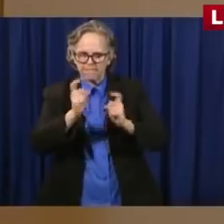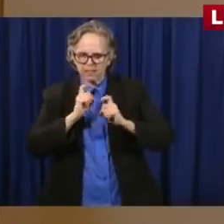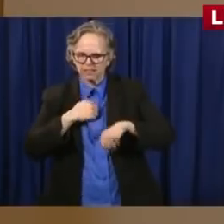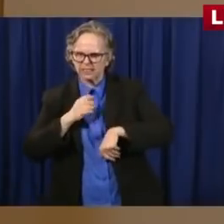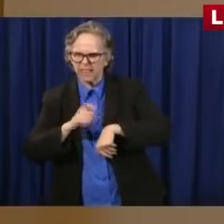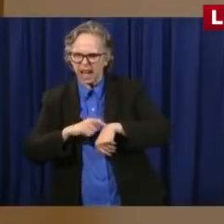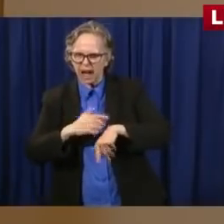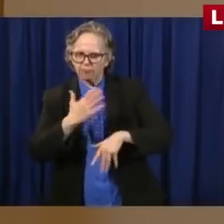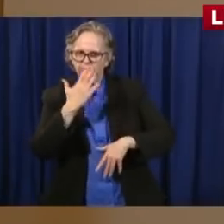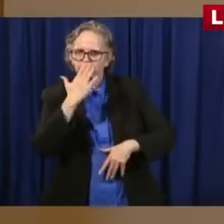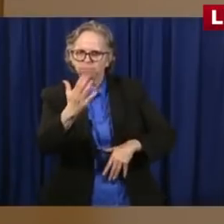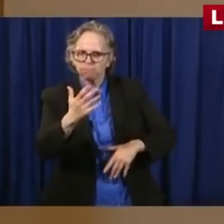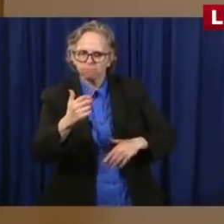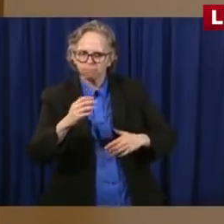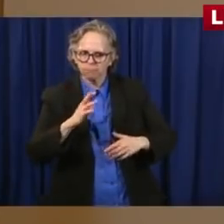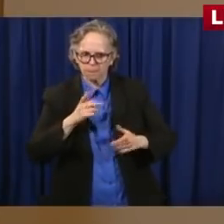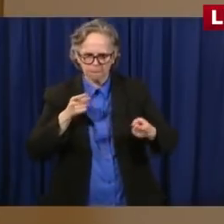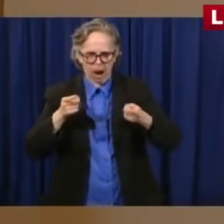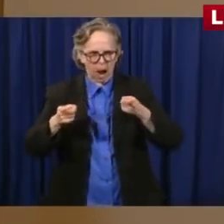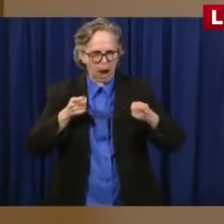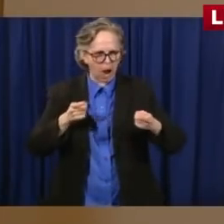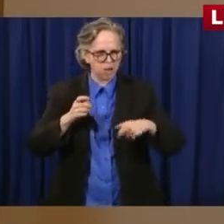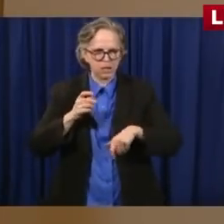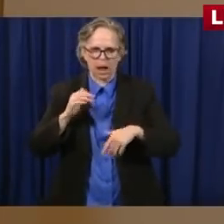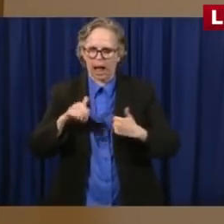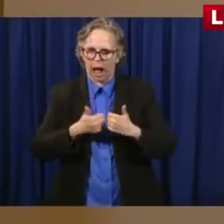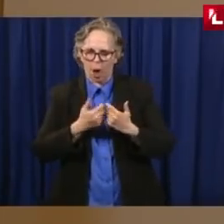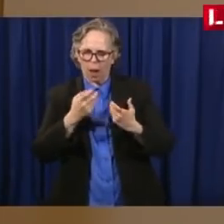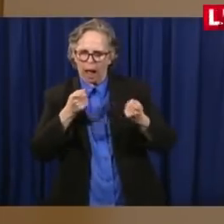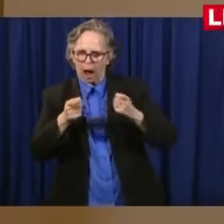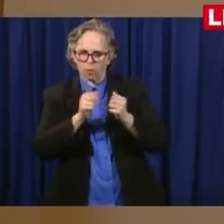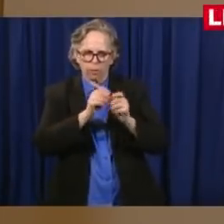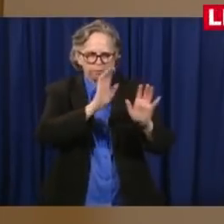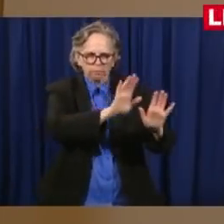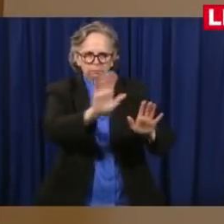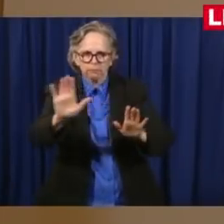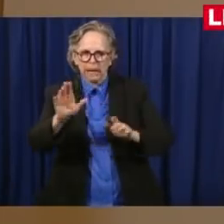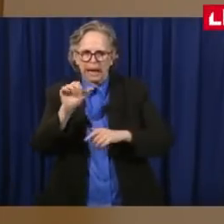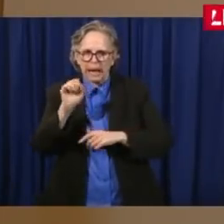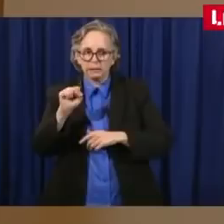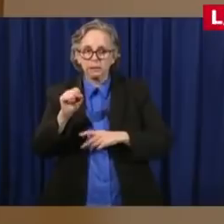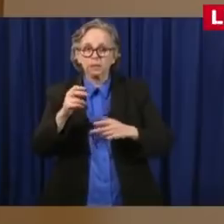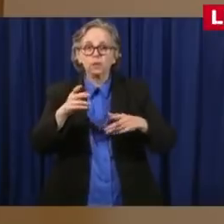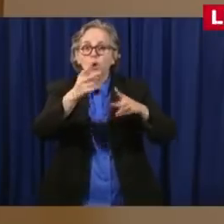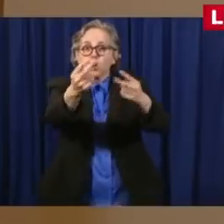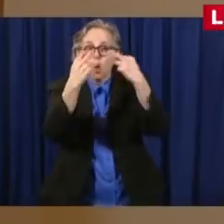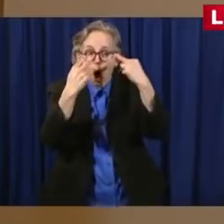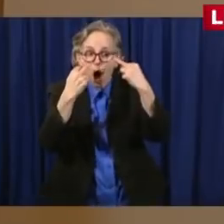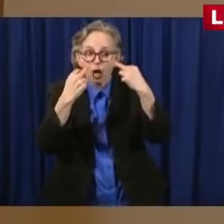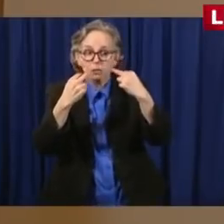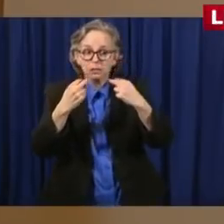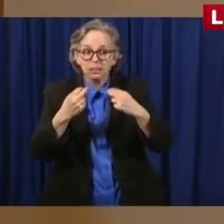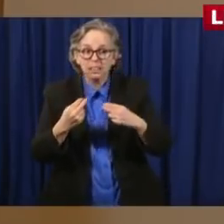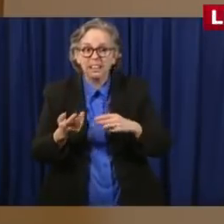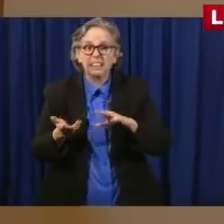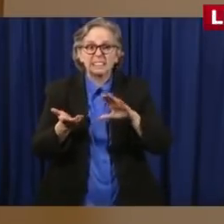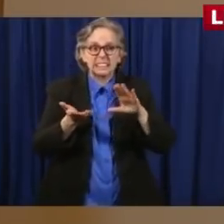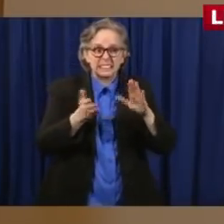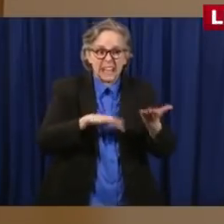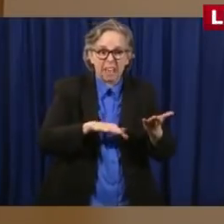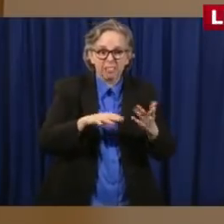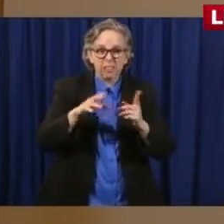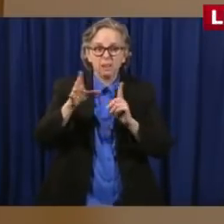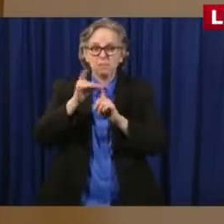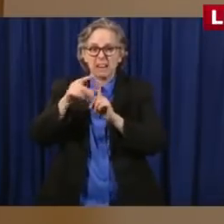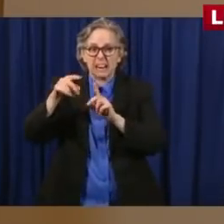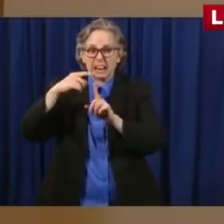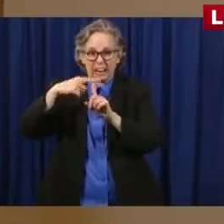ALL OF THAT IS THE BLESSING WE HAVE HAD IN OHIO TO BE ABLE TO MANAGE THESE CASES.